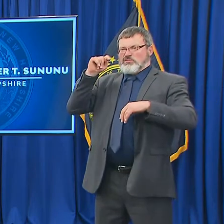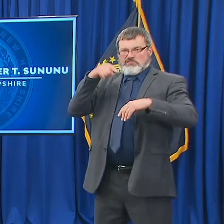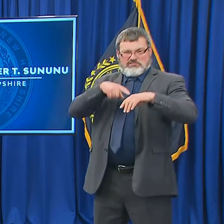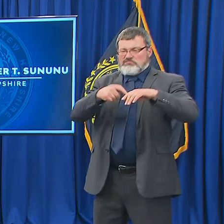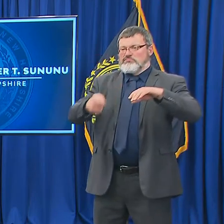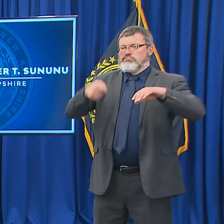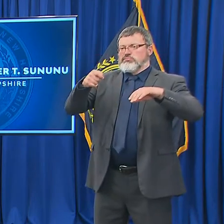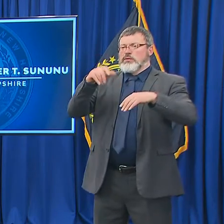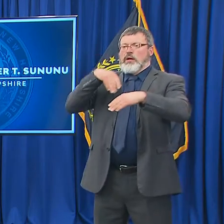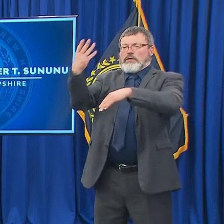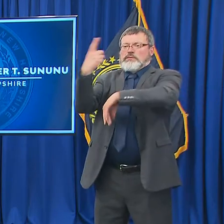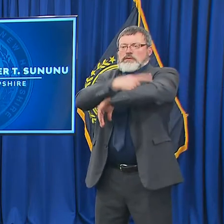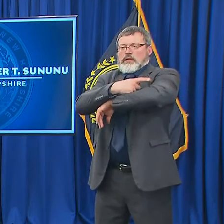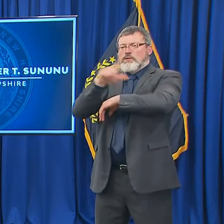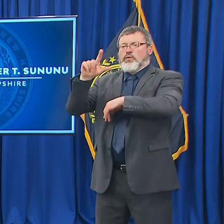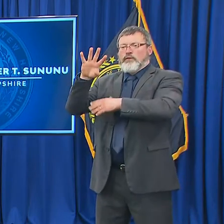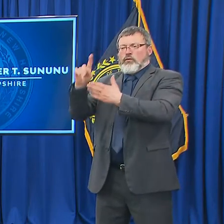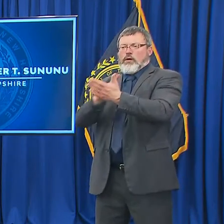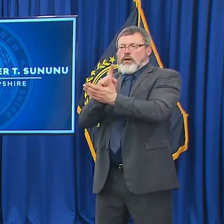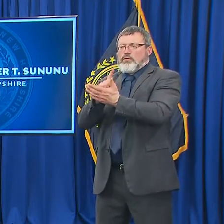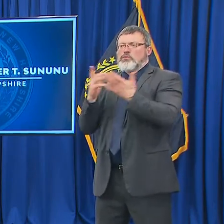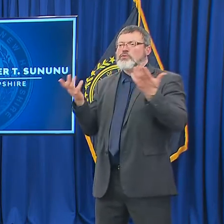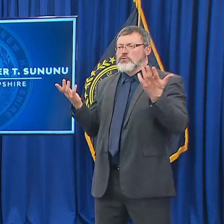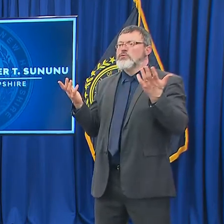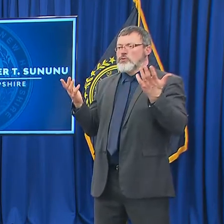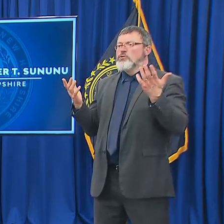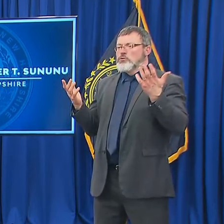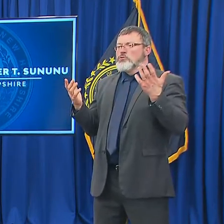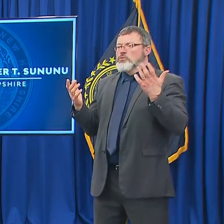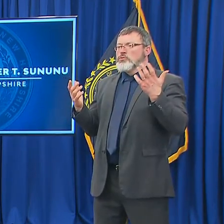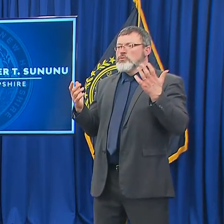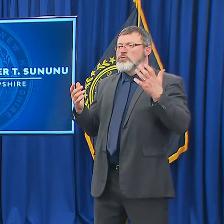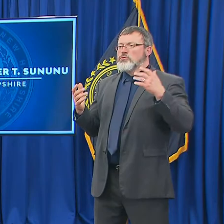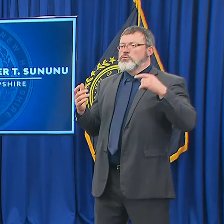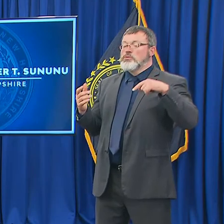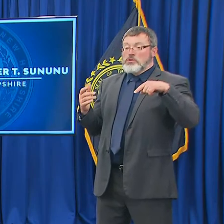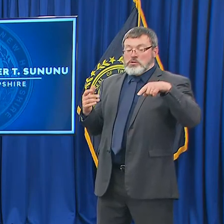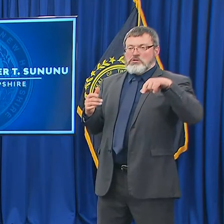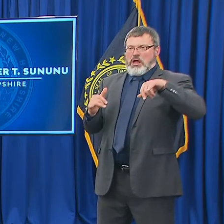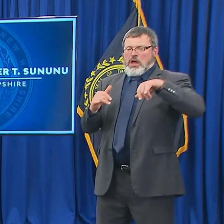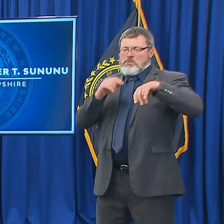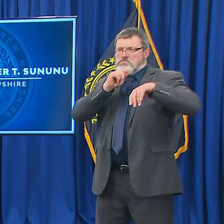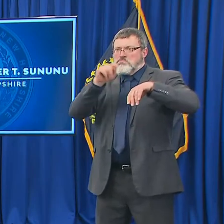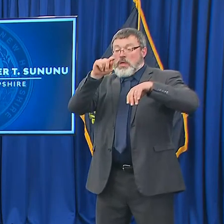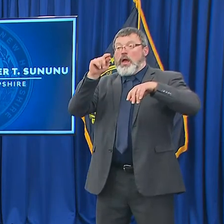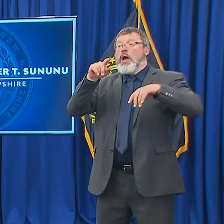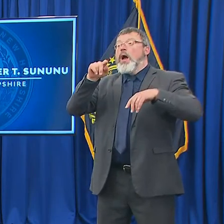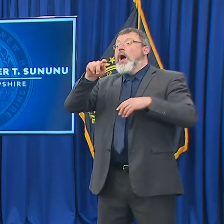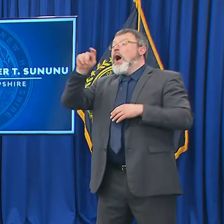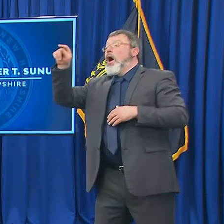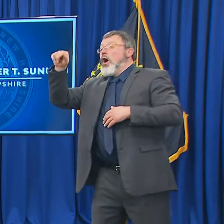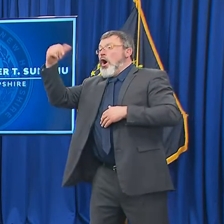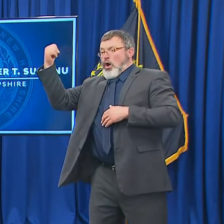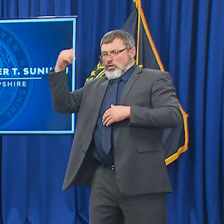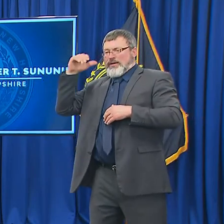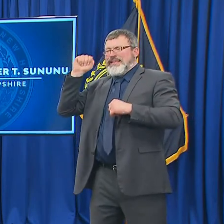And so this type of action is putting in a mask mandate allows us to put a protective restriction